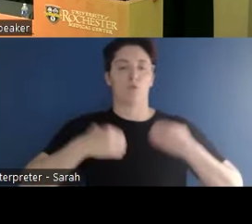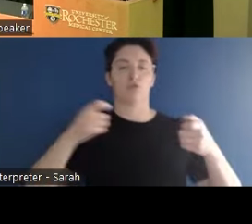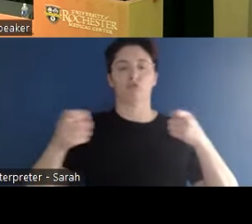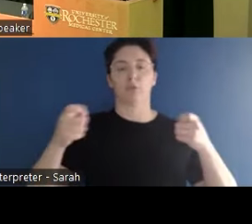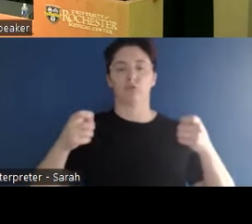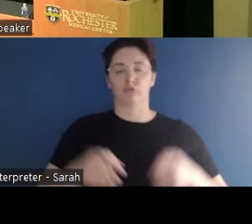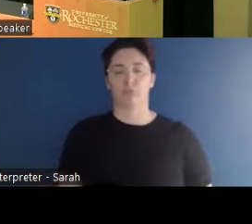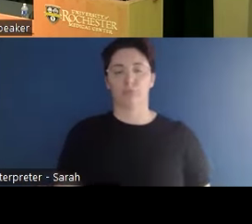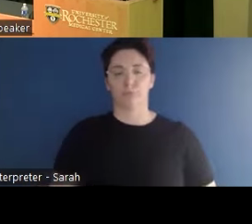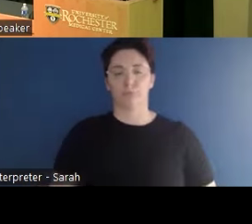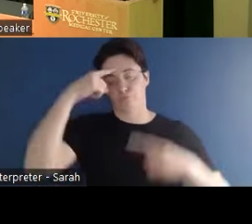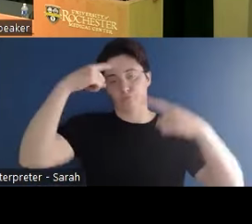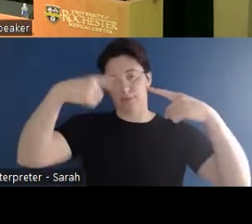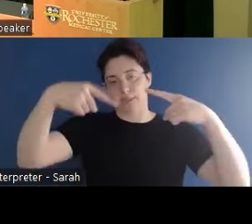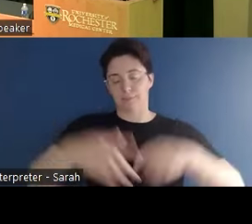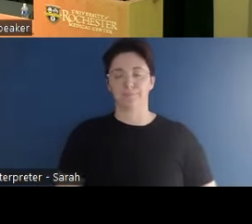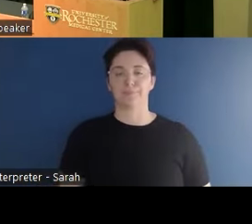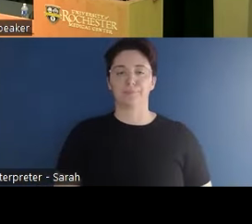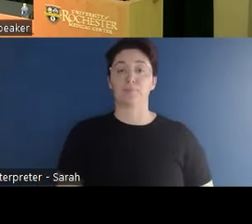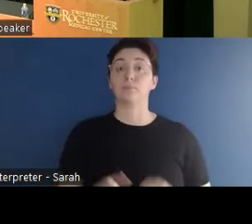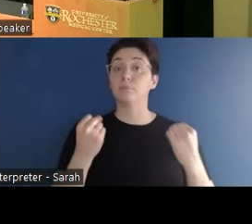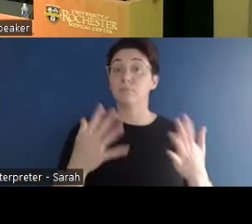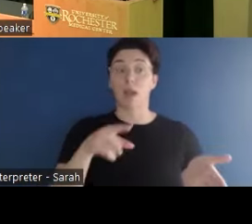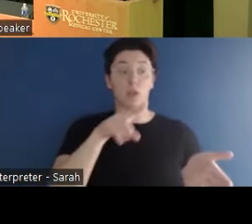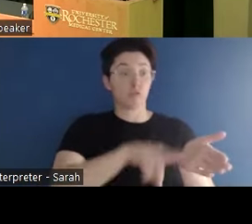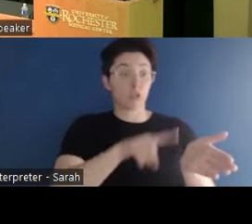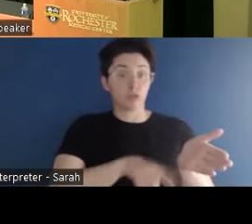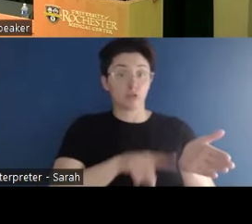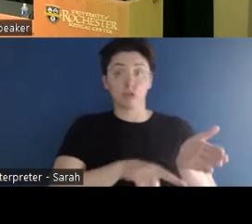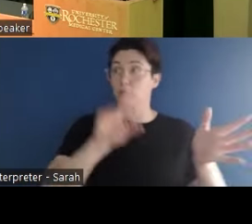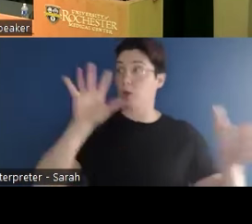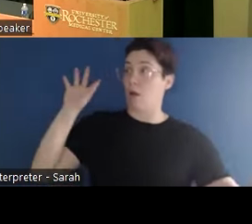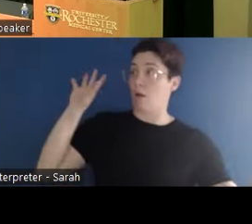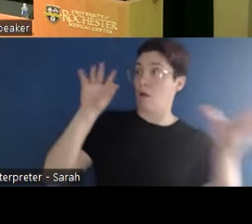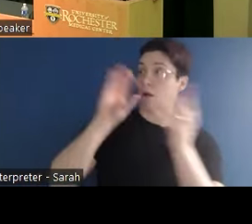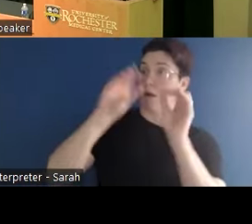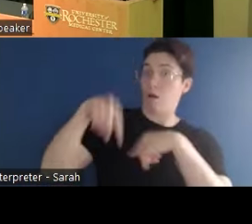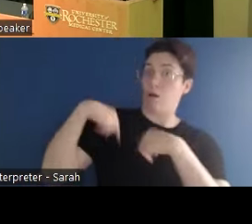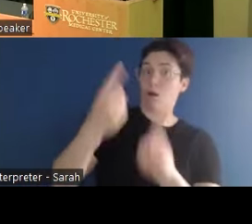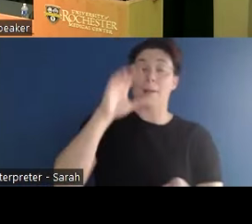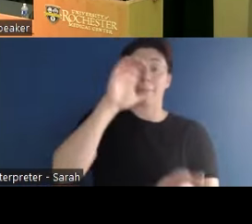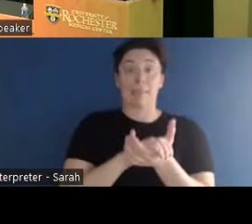unfortunately many researchers and clinicians have long believed that individuals with autism lacked